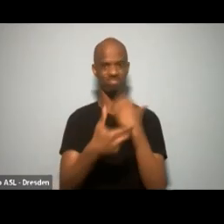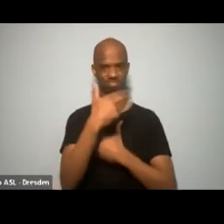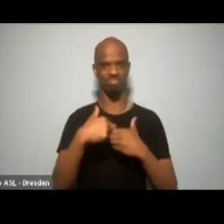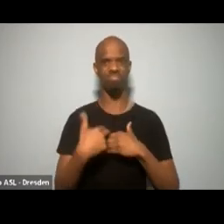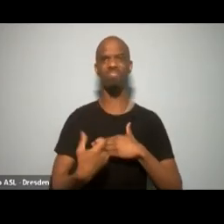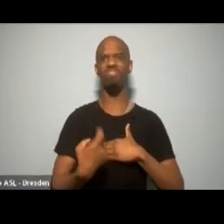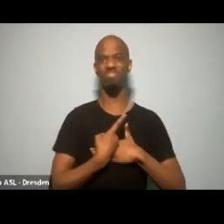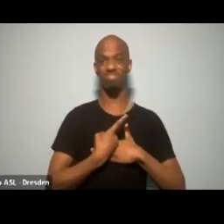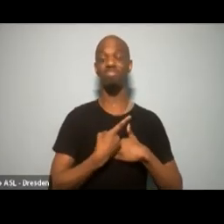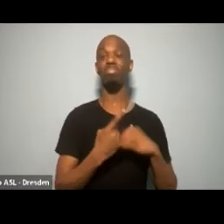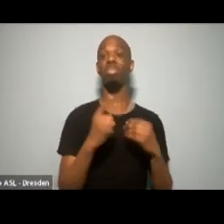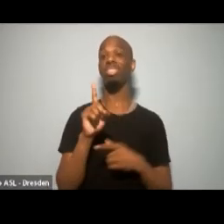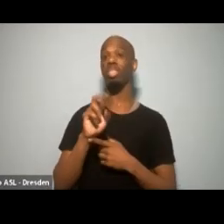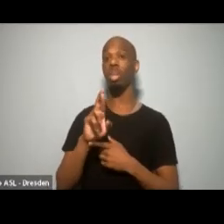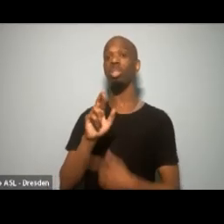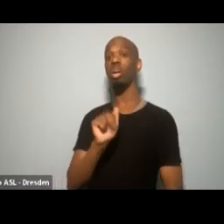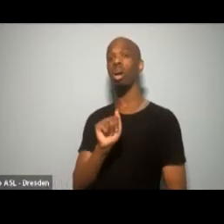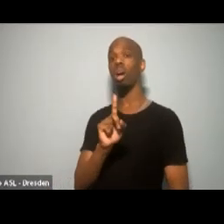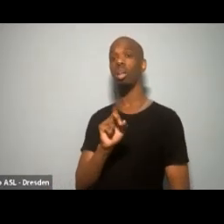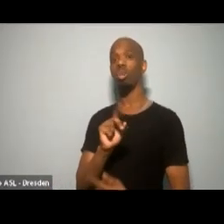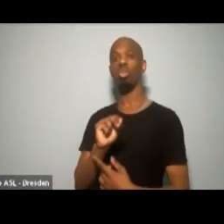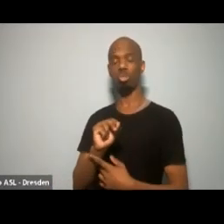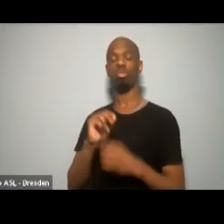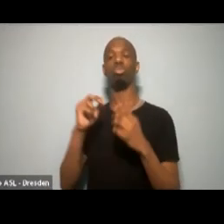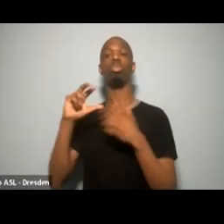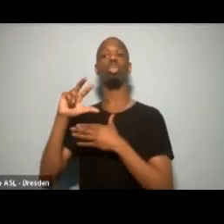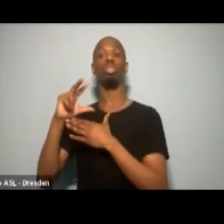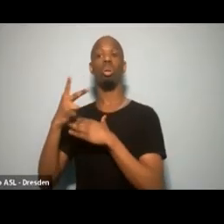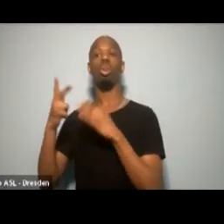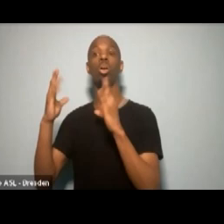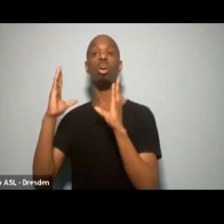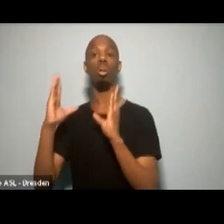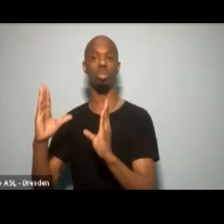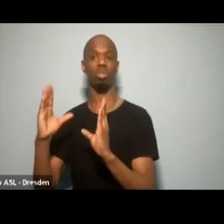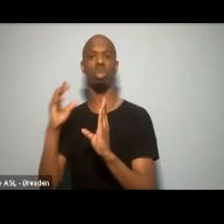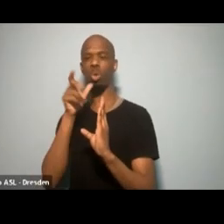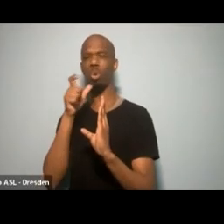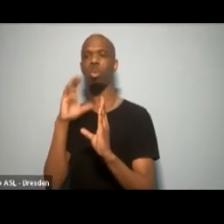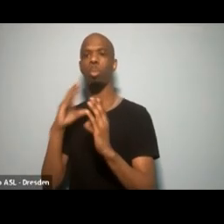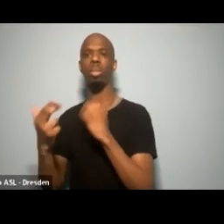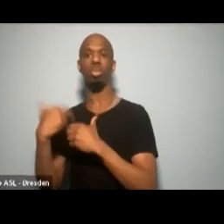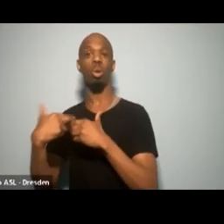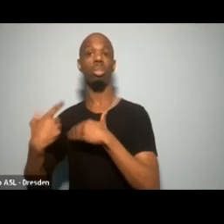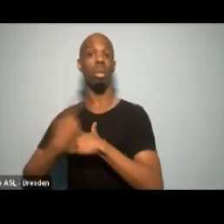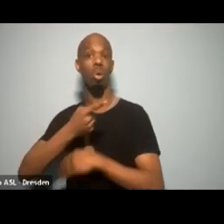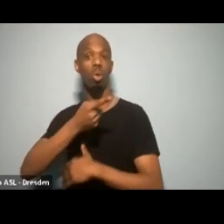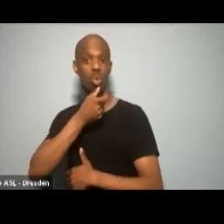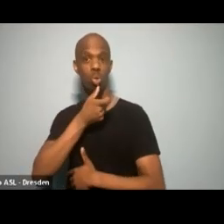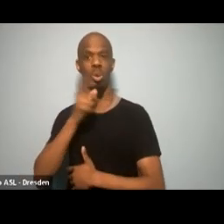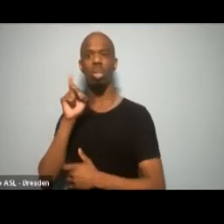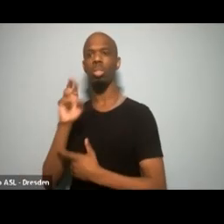The third speaker who is kindly joining us today is Dr. Olusola John, who is head